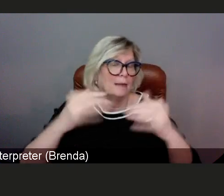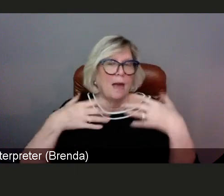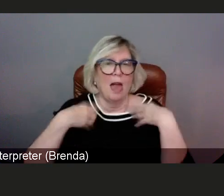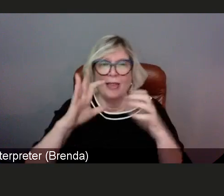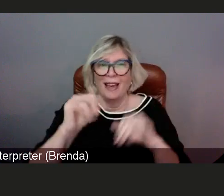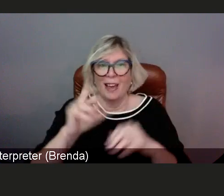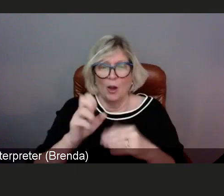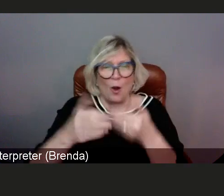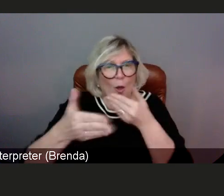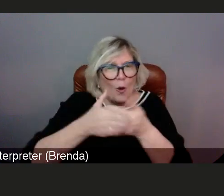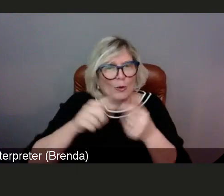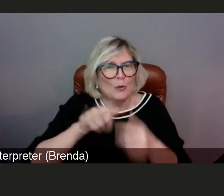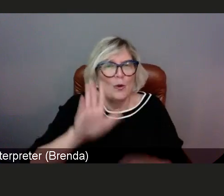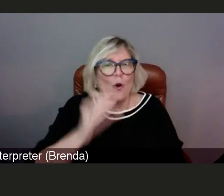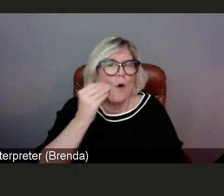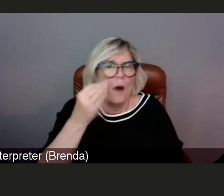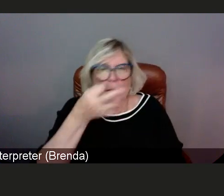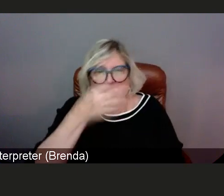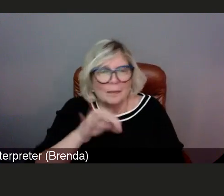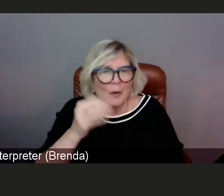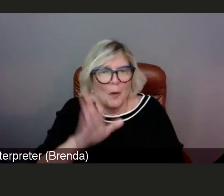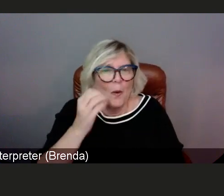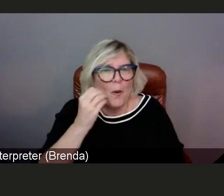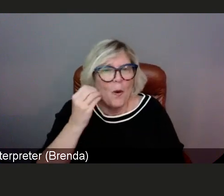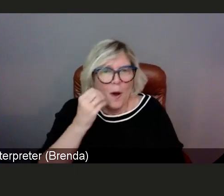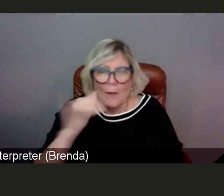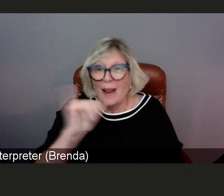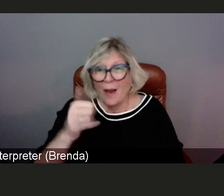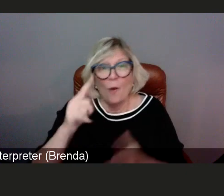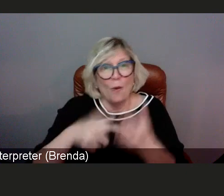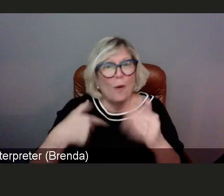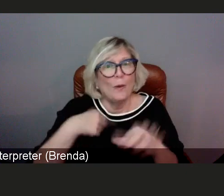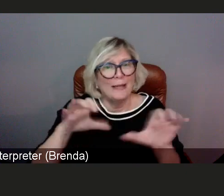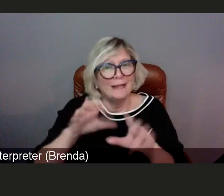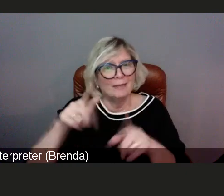with COVID-19 and the pandemic. We're gonna be the people you can trust